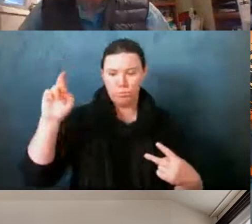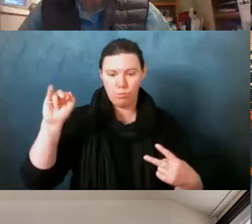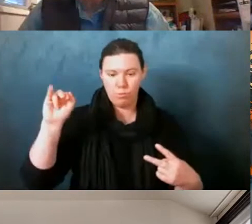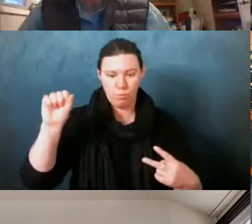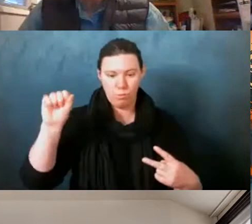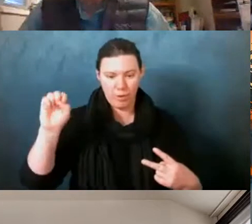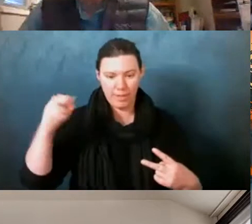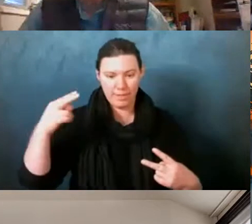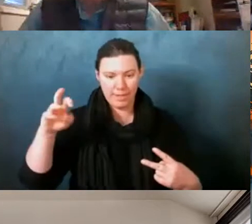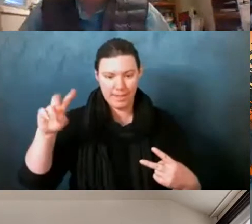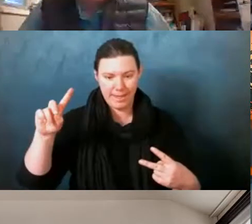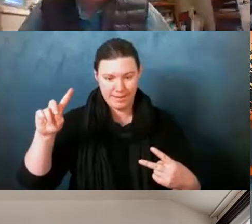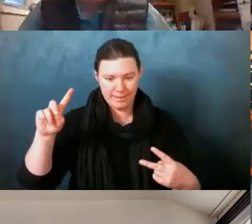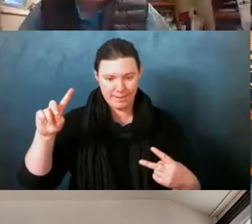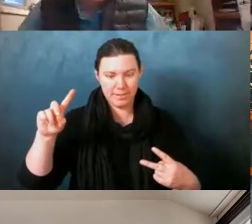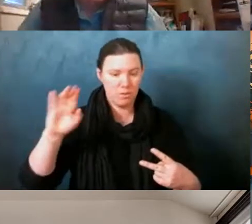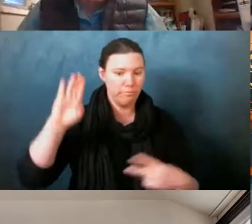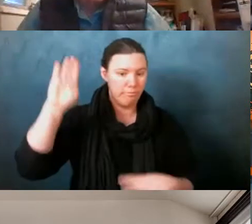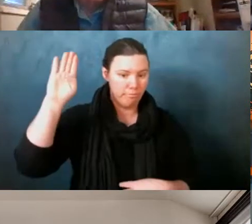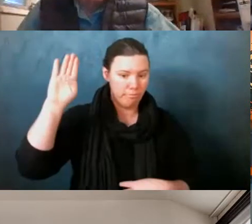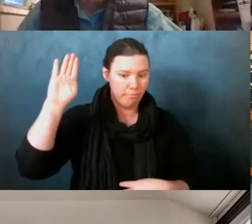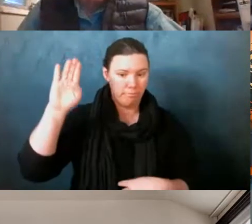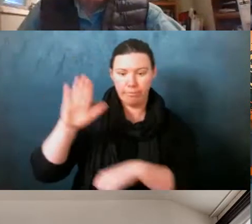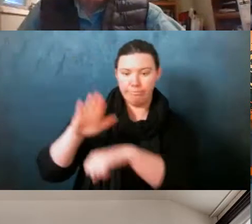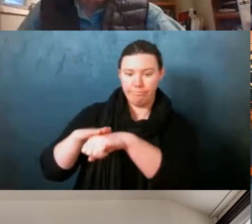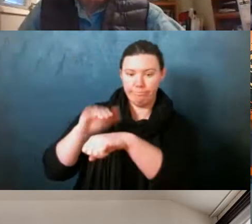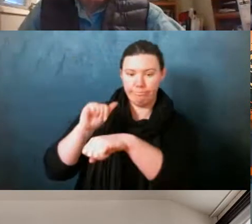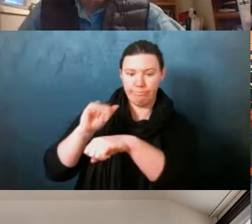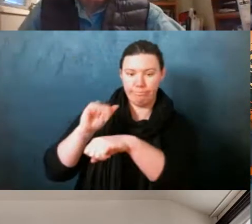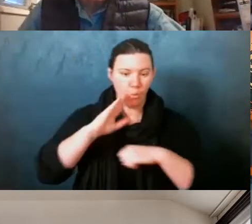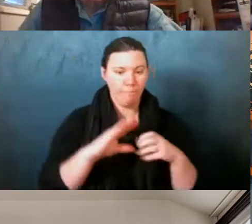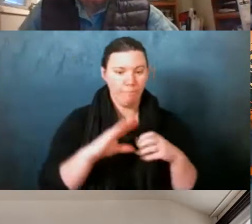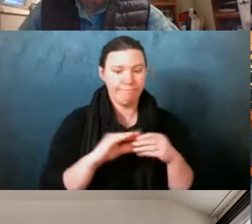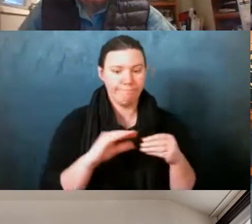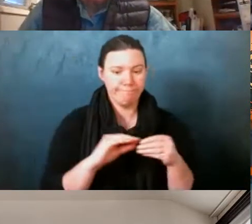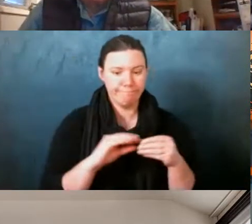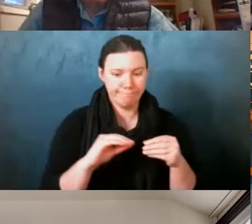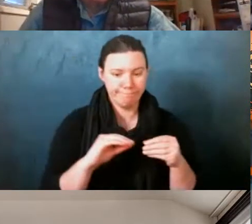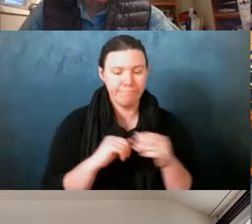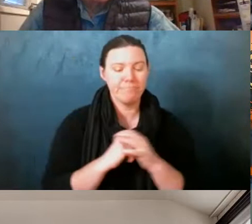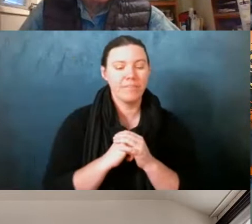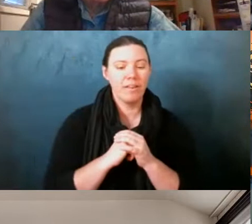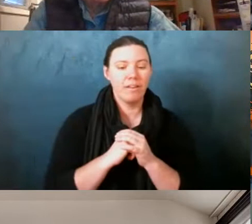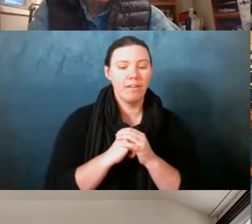And that's as simple as it gets. We just ask that, like at any meeting, that if you're not speaking,